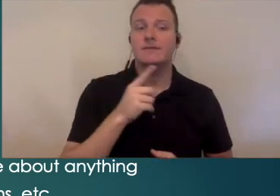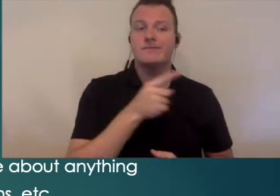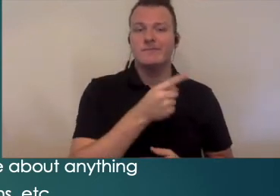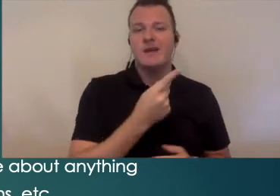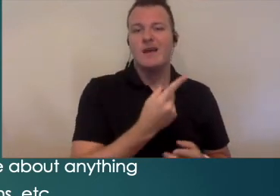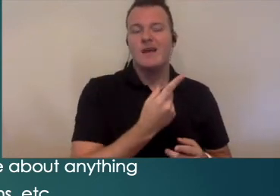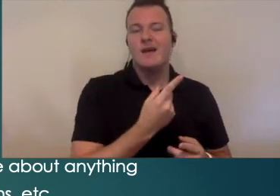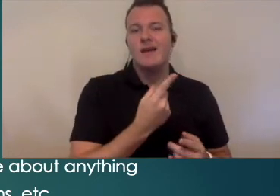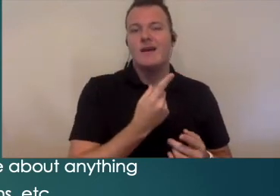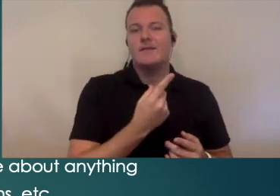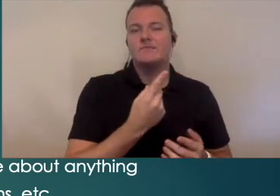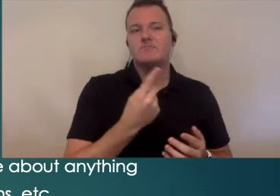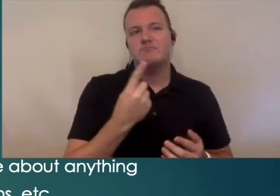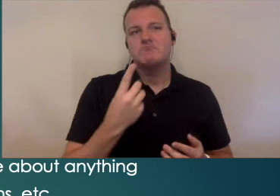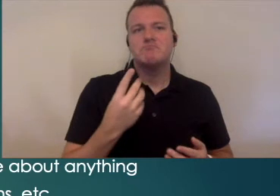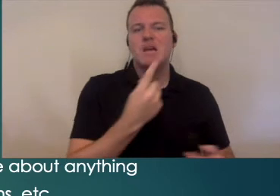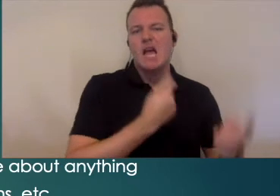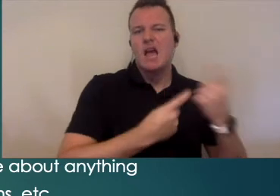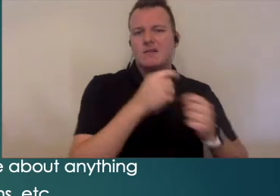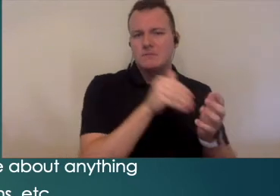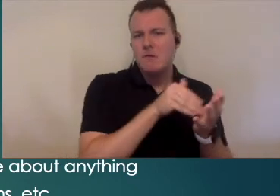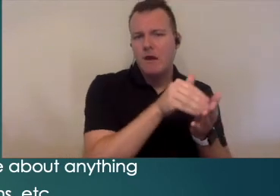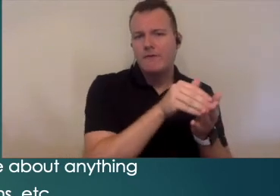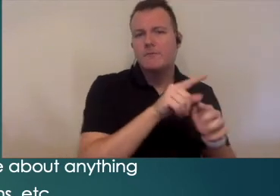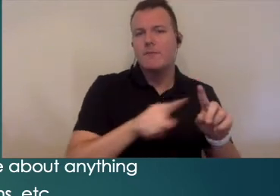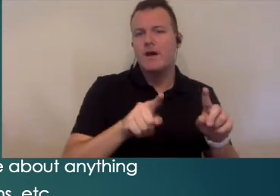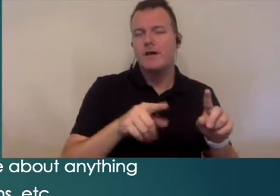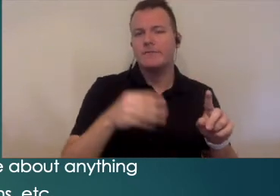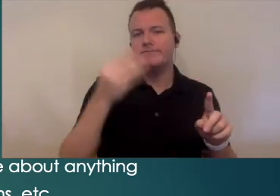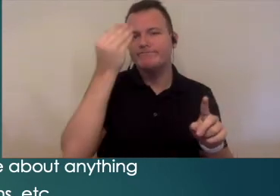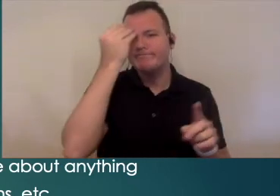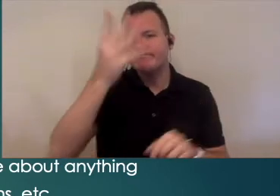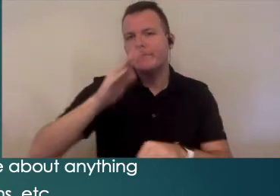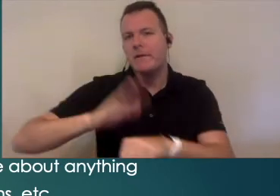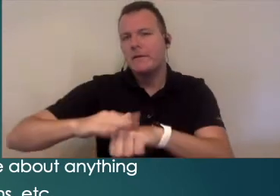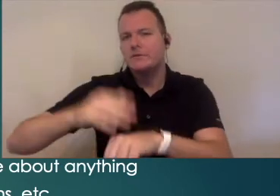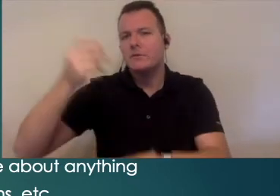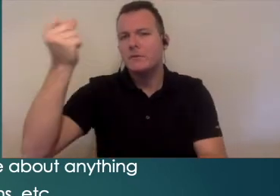during an interview, but I would caution you to wait or hold off on this, is